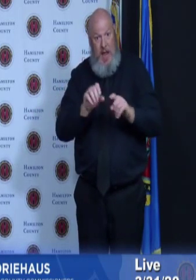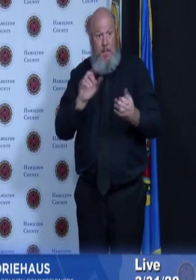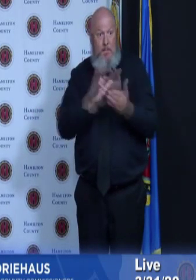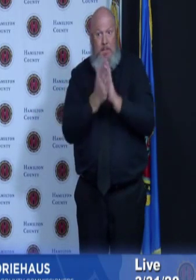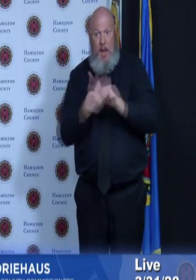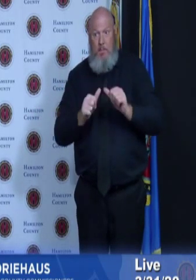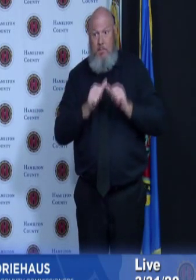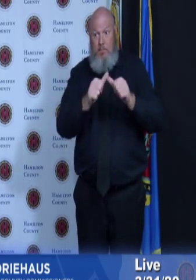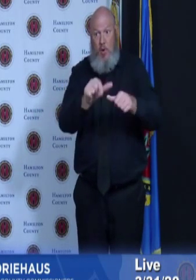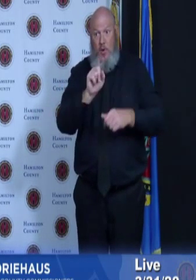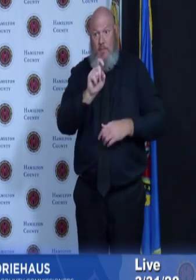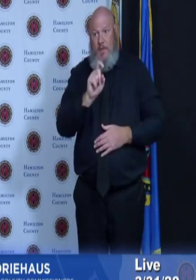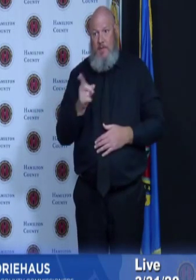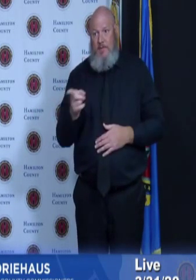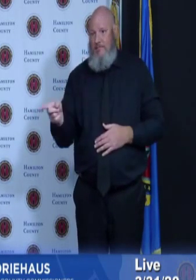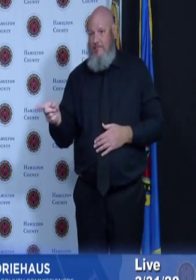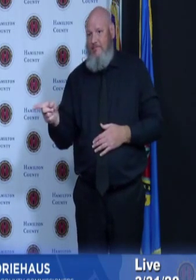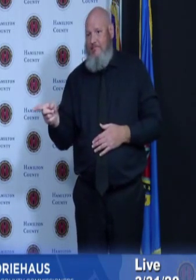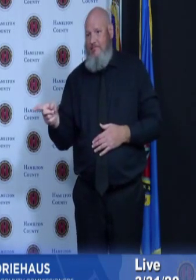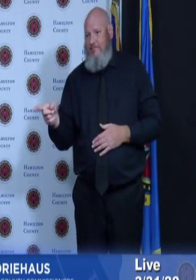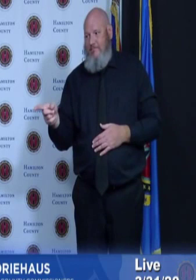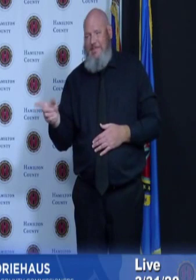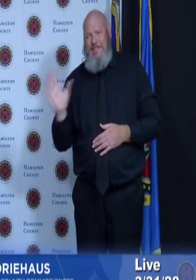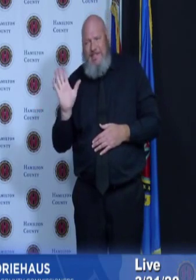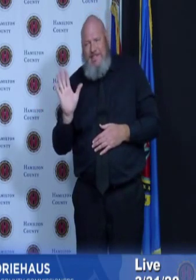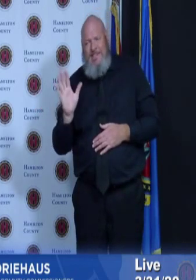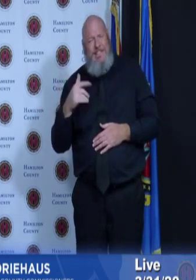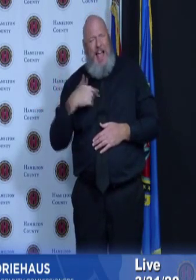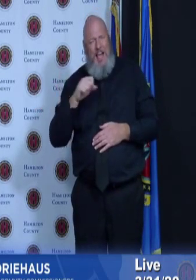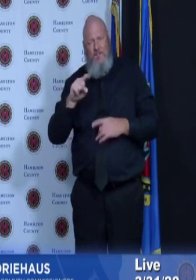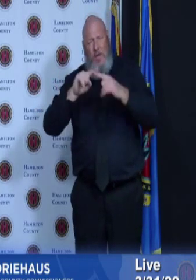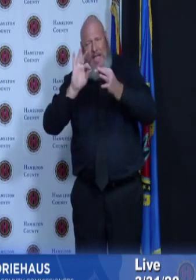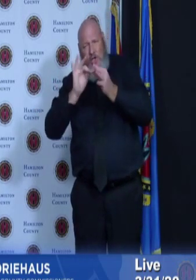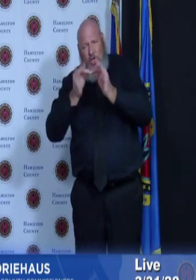for the county we saw what happened to the city with the 1700 employees being